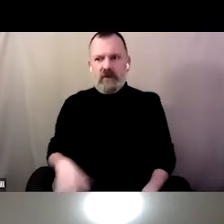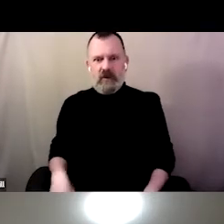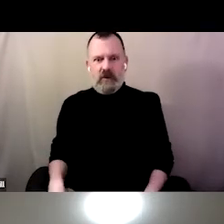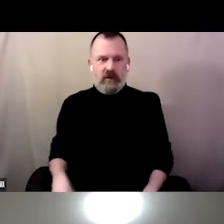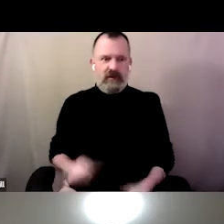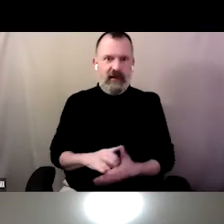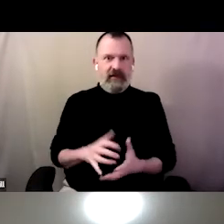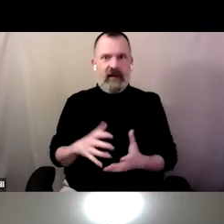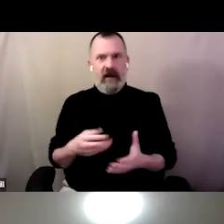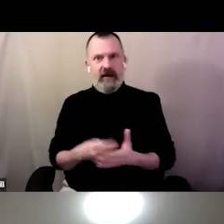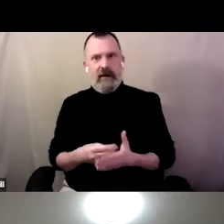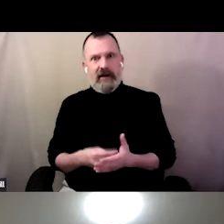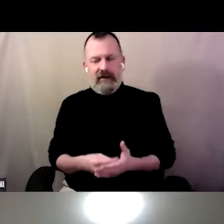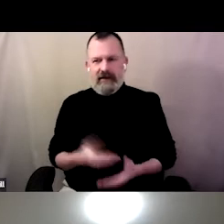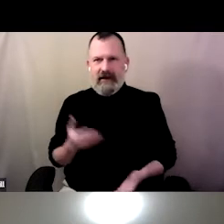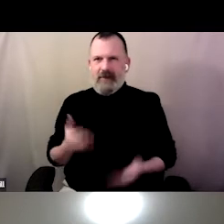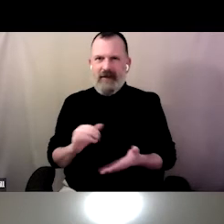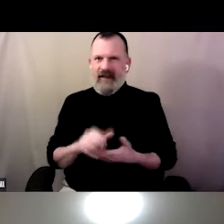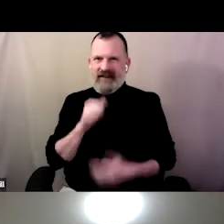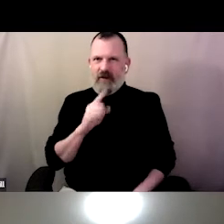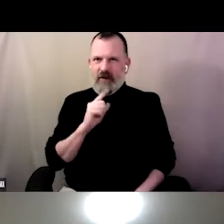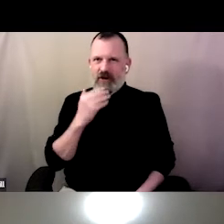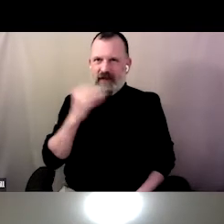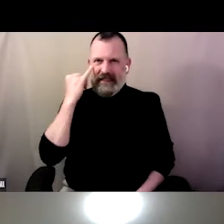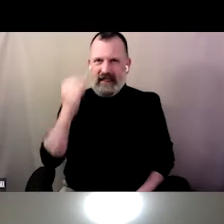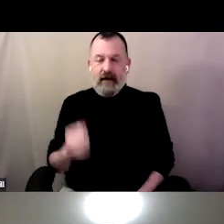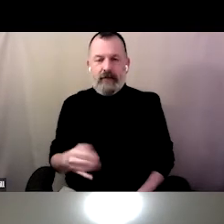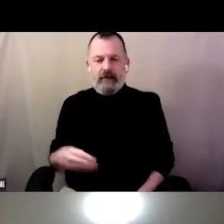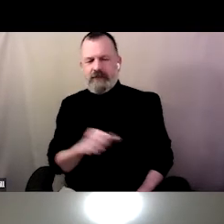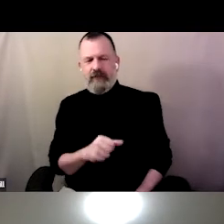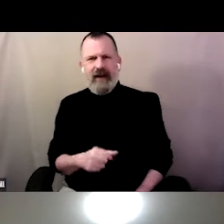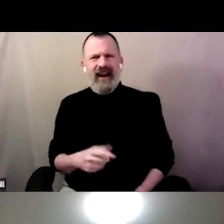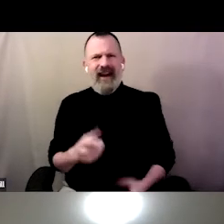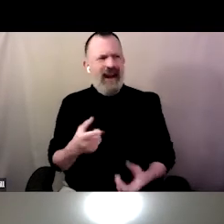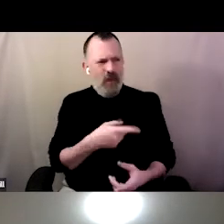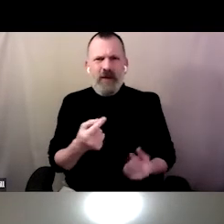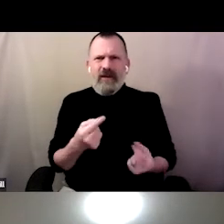CalebBarlow: Maybe that's not such a good idea. And what are they doing with that money. Right.